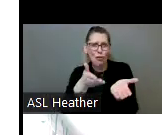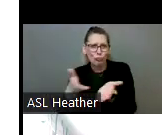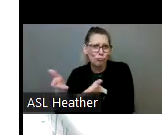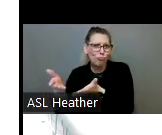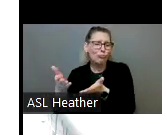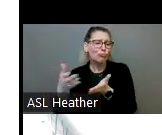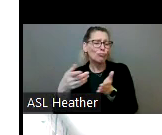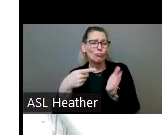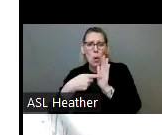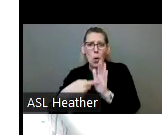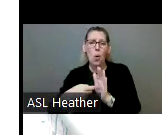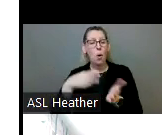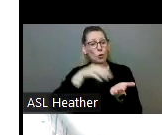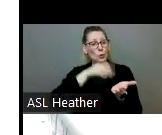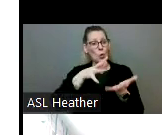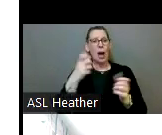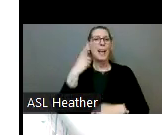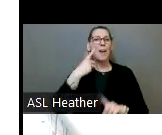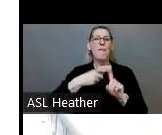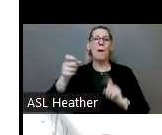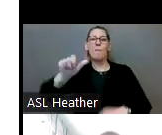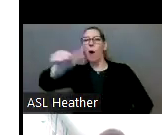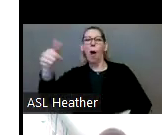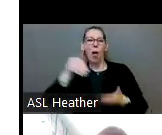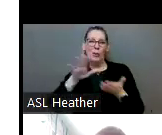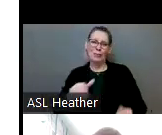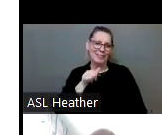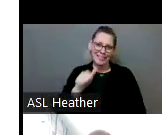students want to hear from other students more than they want to hear from adults.